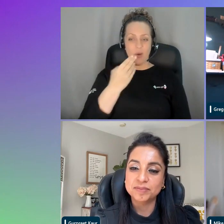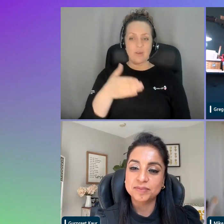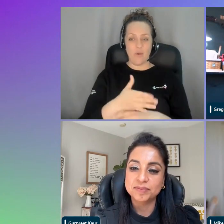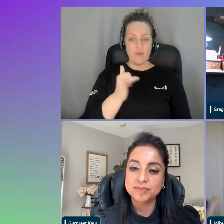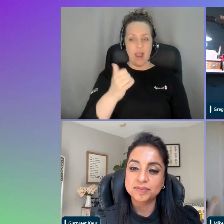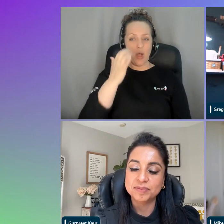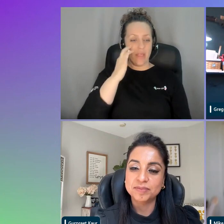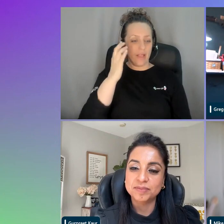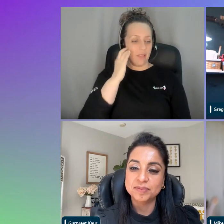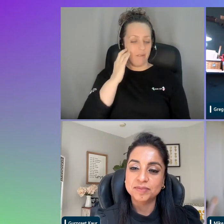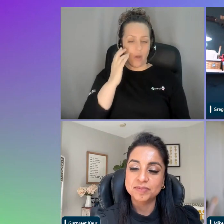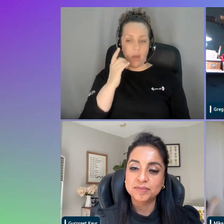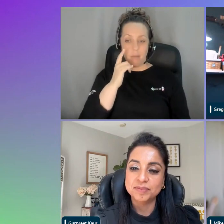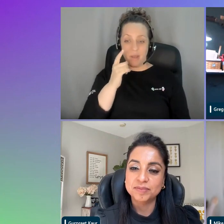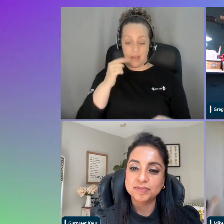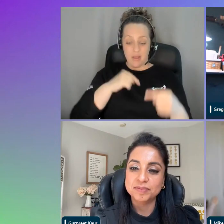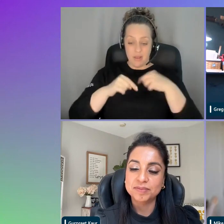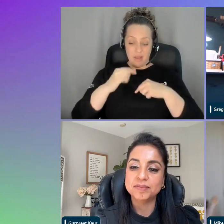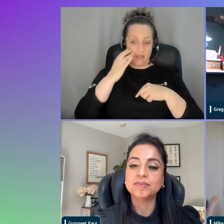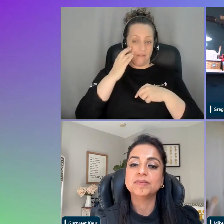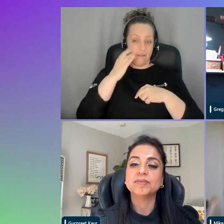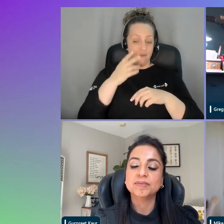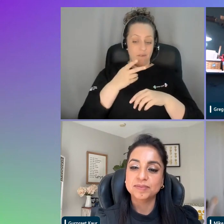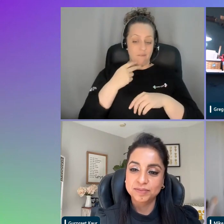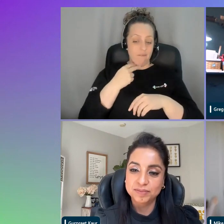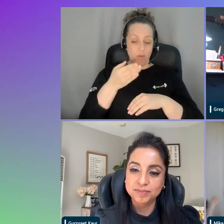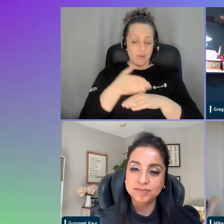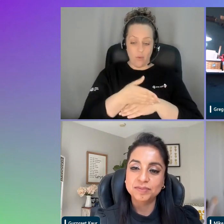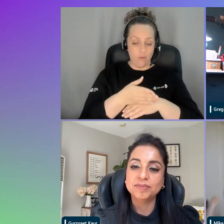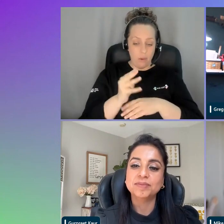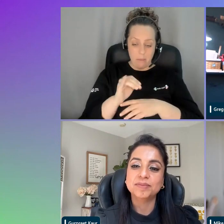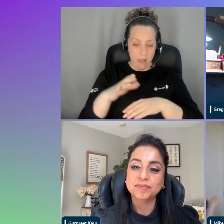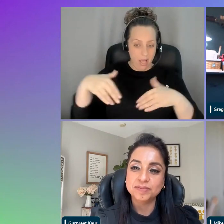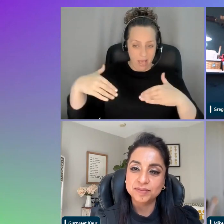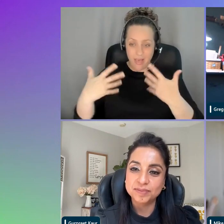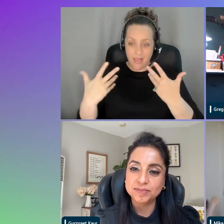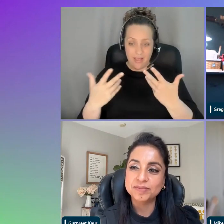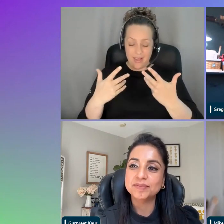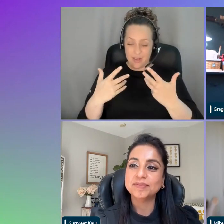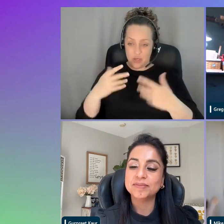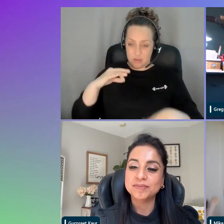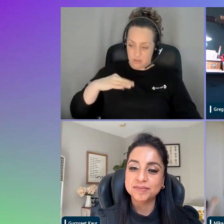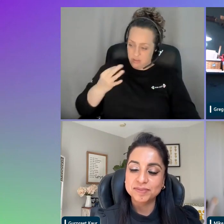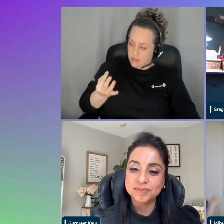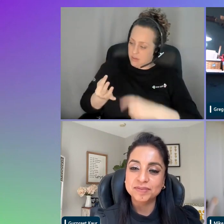Now you think of the phone, but we couldn't have done the phone voiceover. We hadn't done the Mac voiceover. And so all that